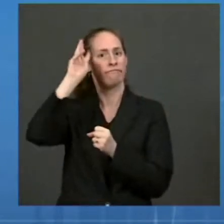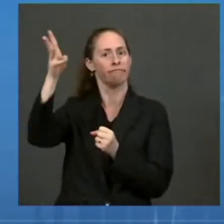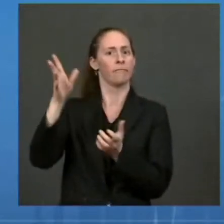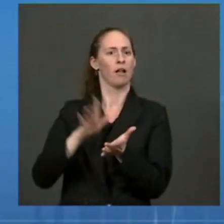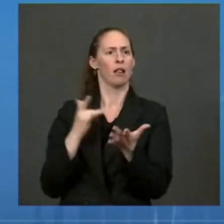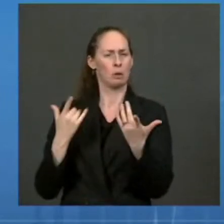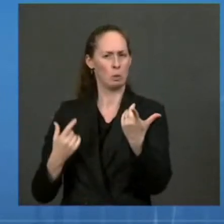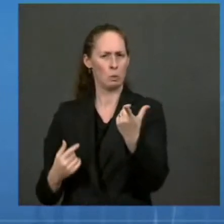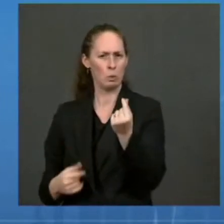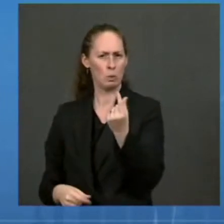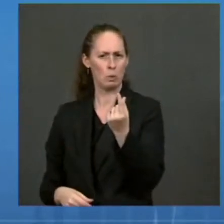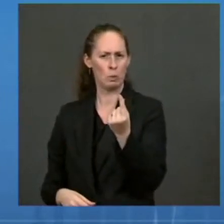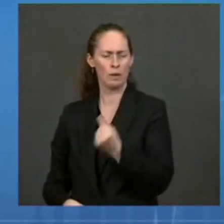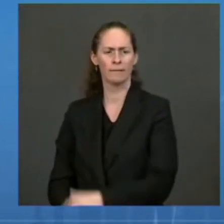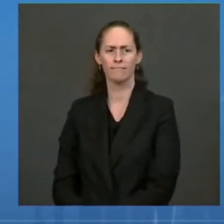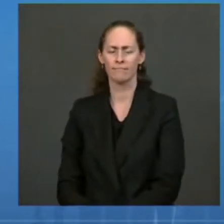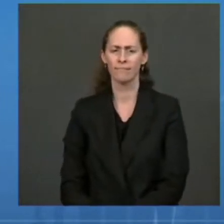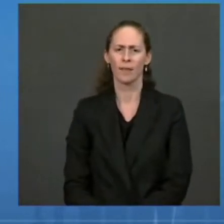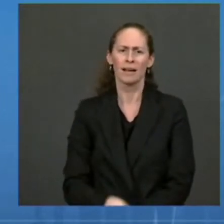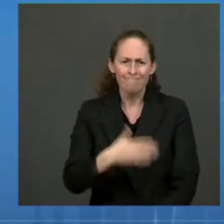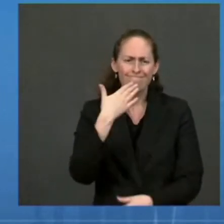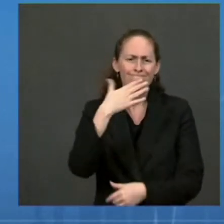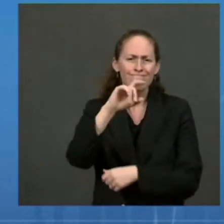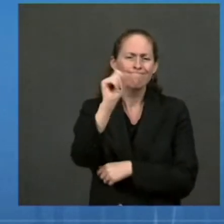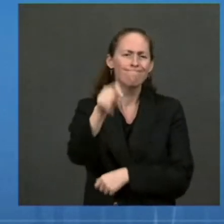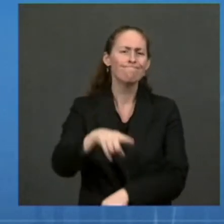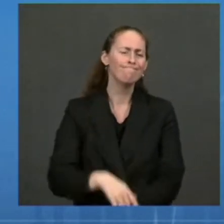YOU ELABORATE ON HOW YOU WILL DO THAT AND WHAT ACTIONS YOU